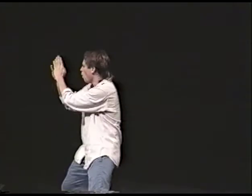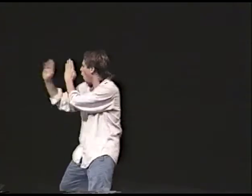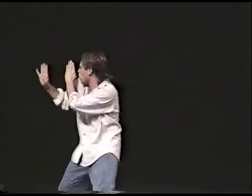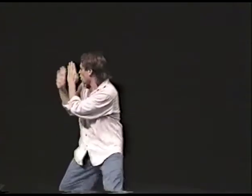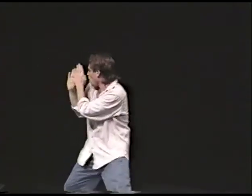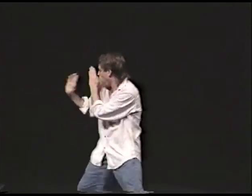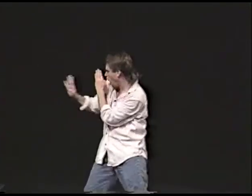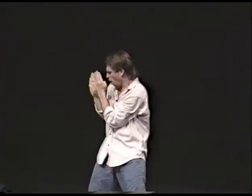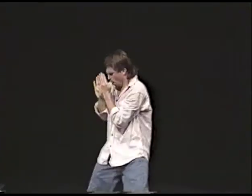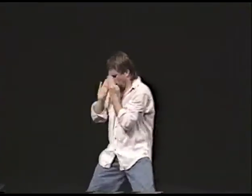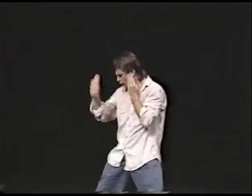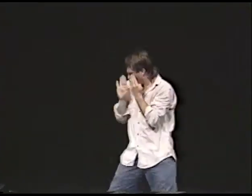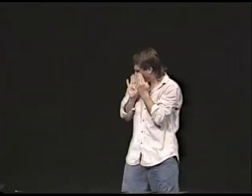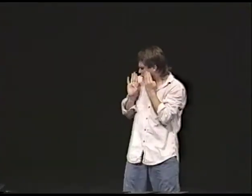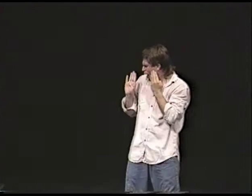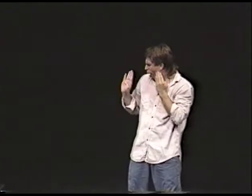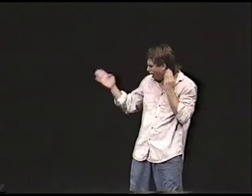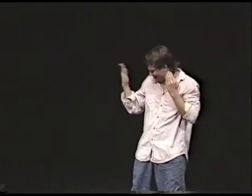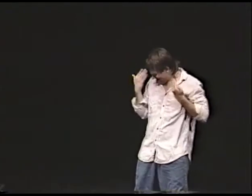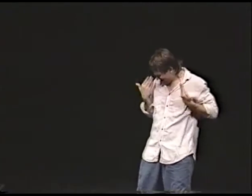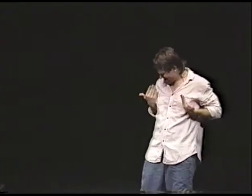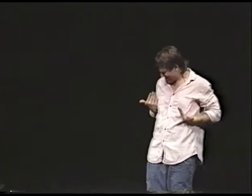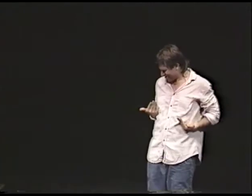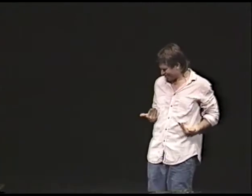A wooden wall.